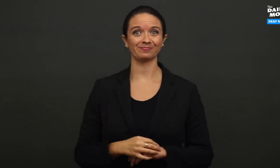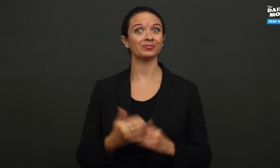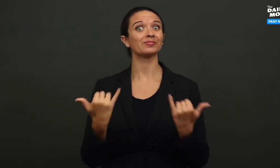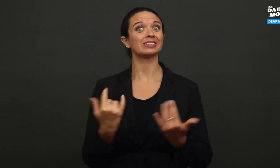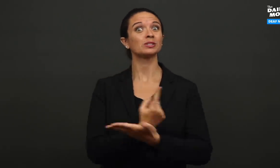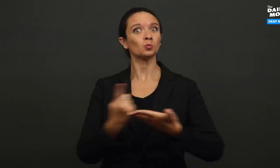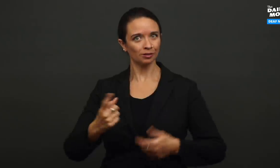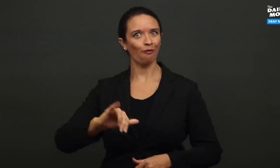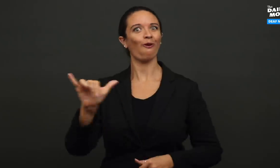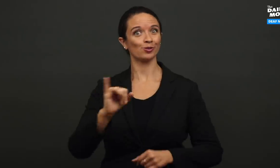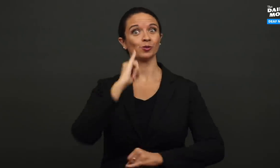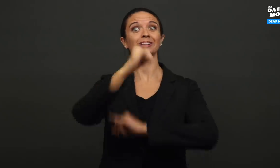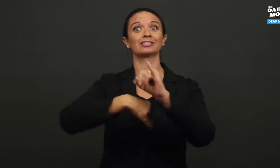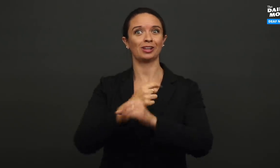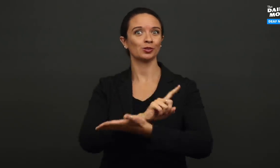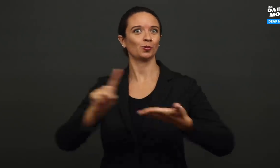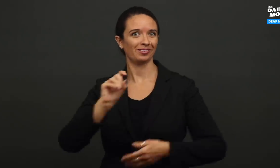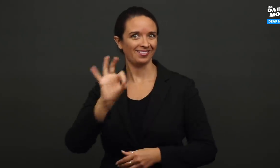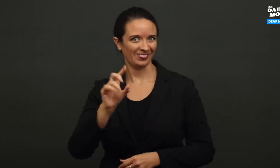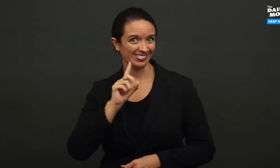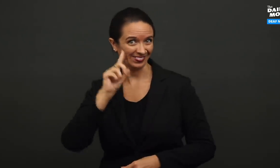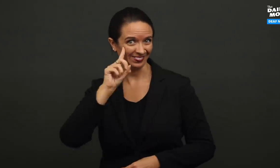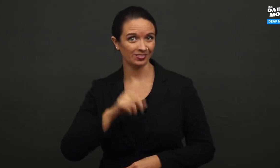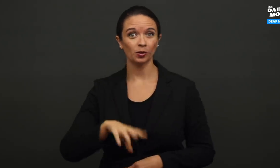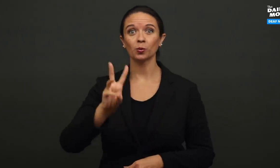This week is also the "International Week of the Deaf."